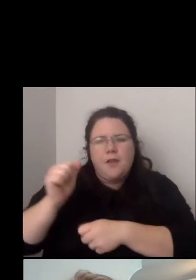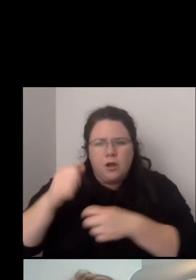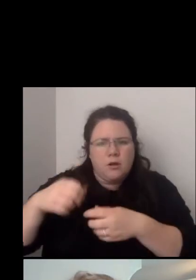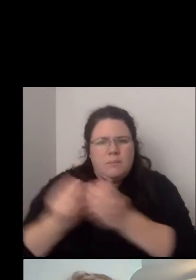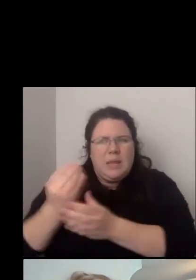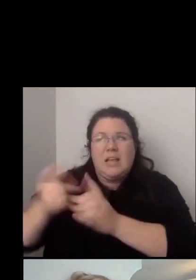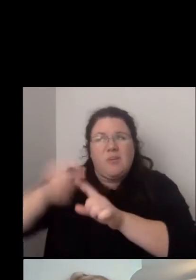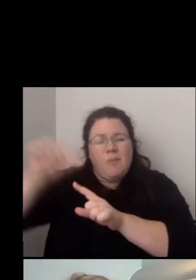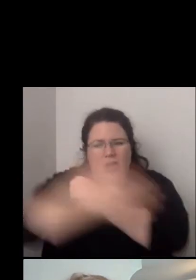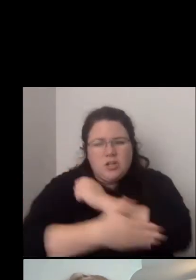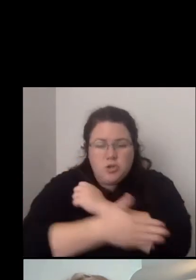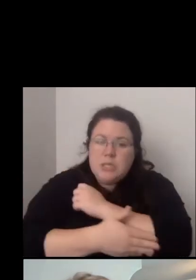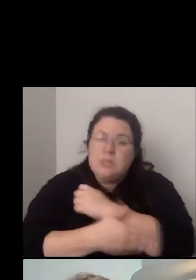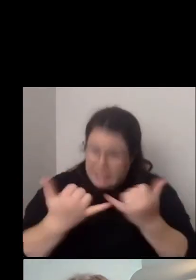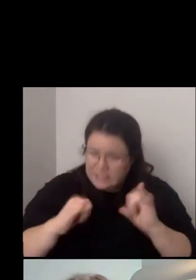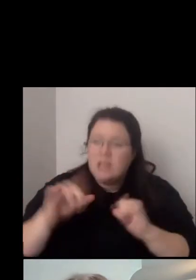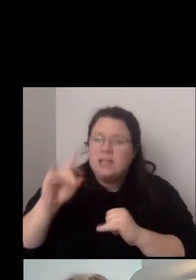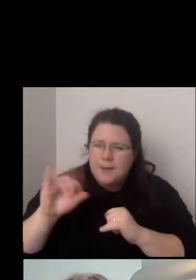Some of may be familiar with the eastern agricultural complex.